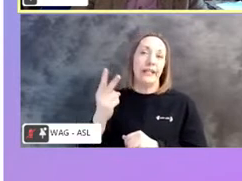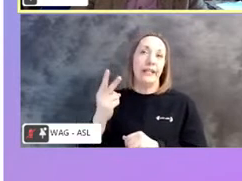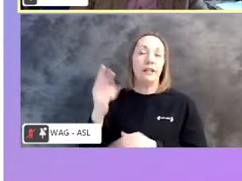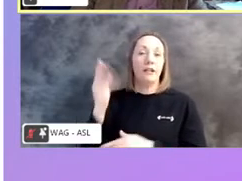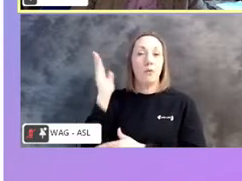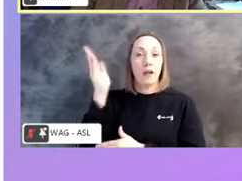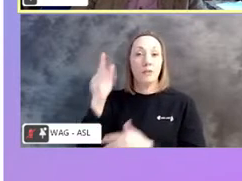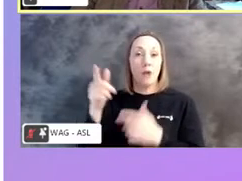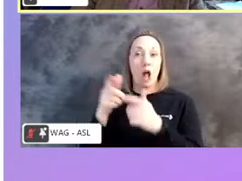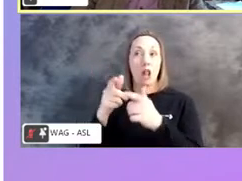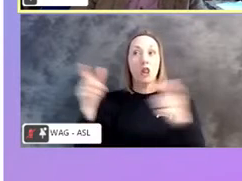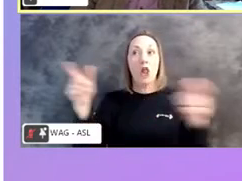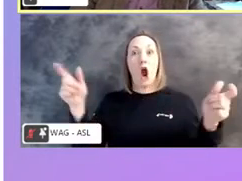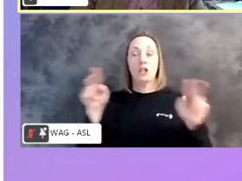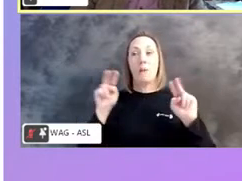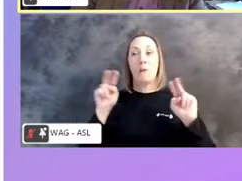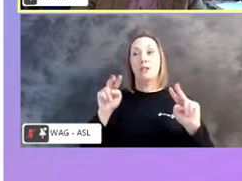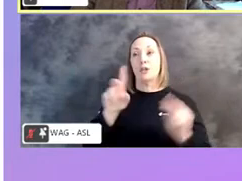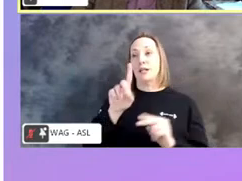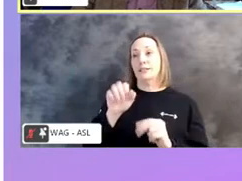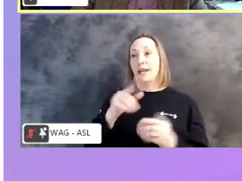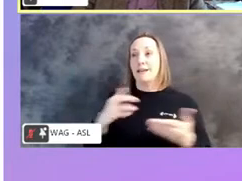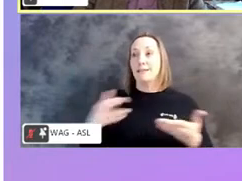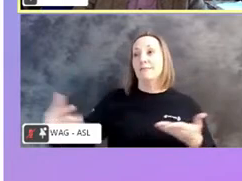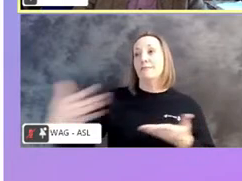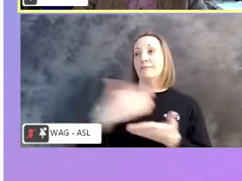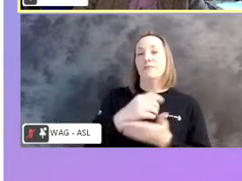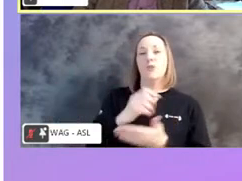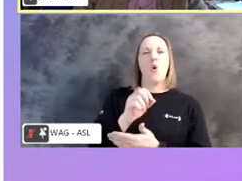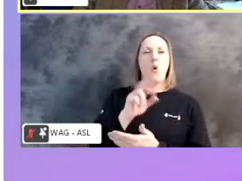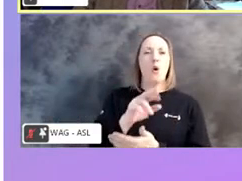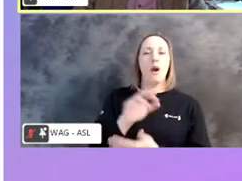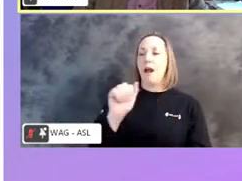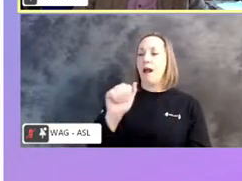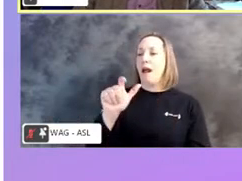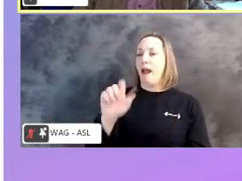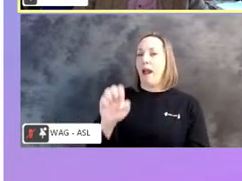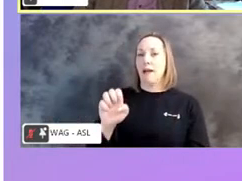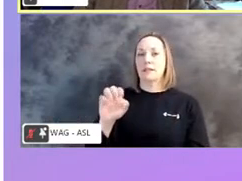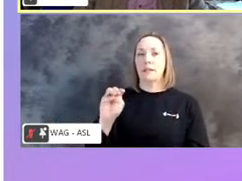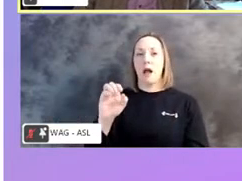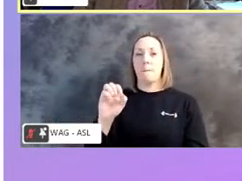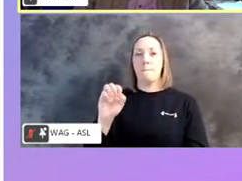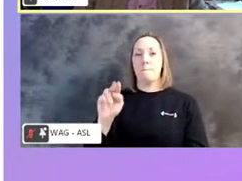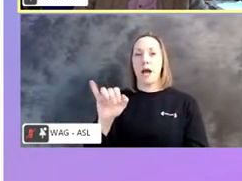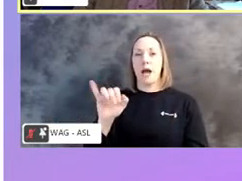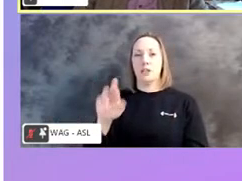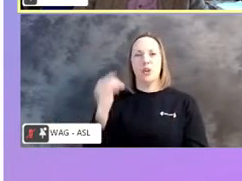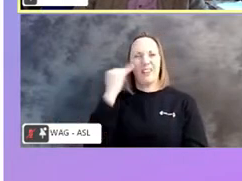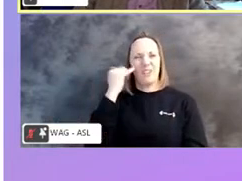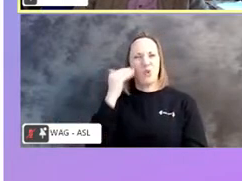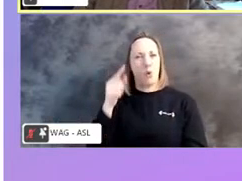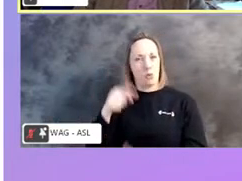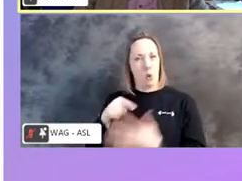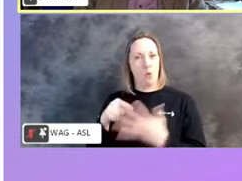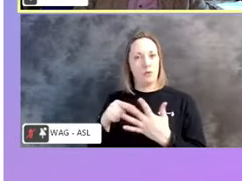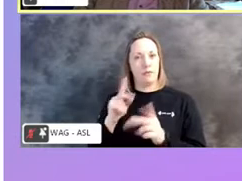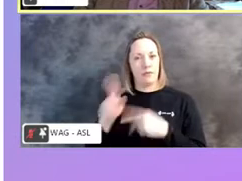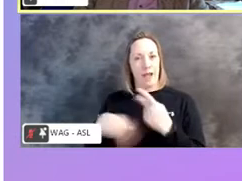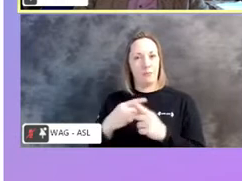an over focus by some public bodies on the accessibility score. Through any presentation about large